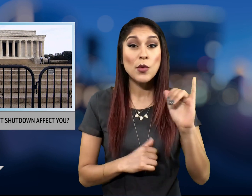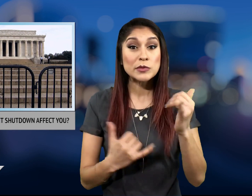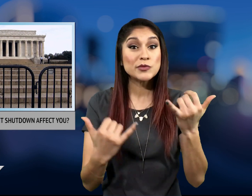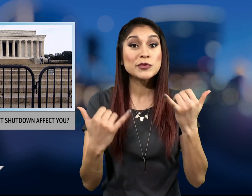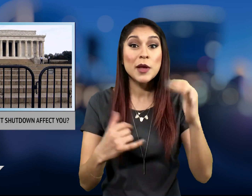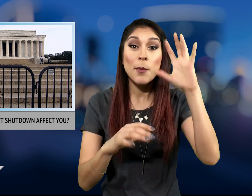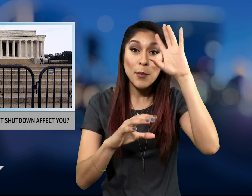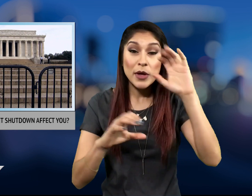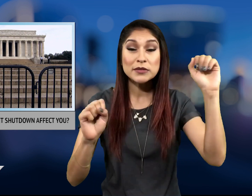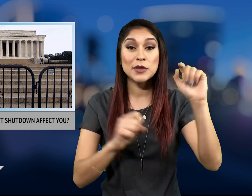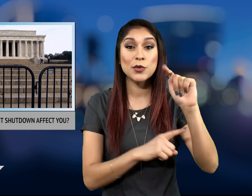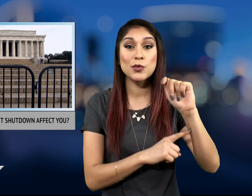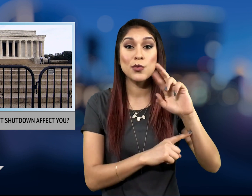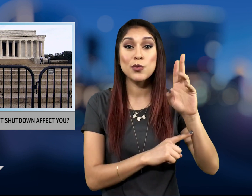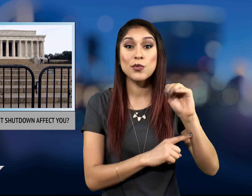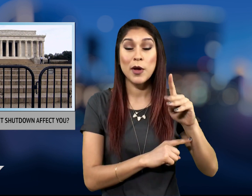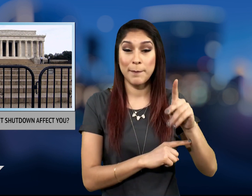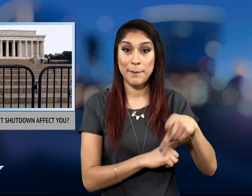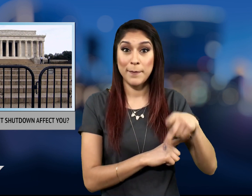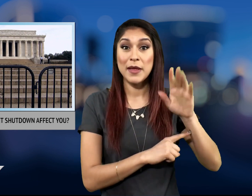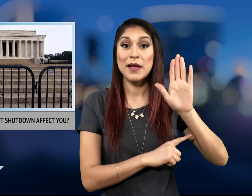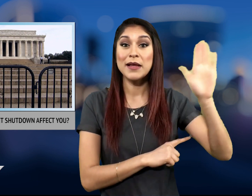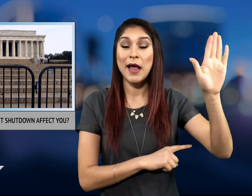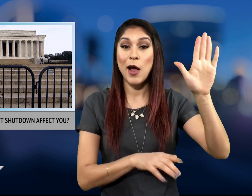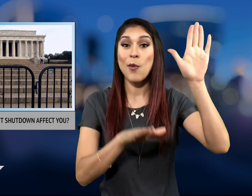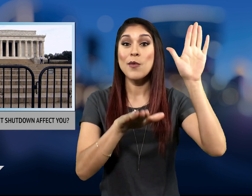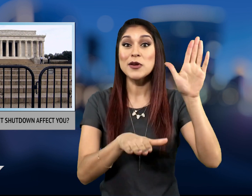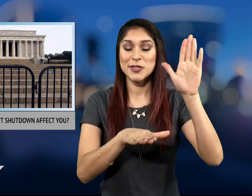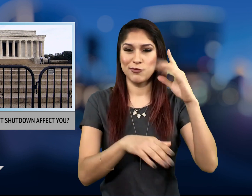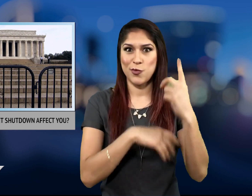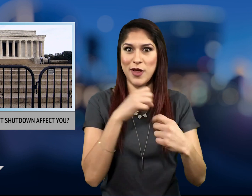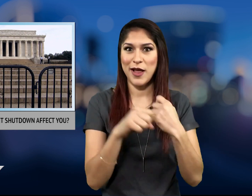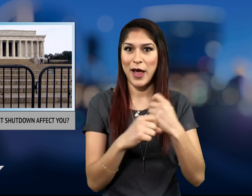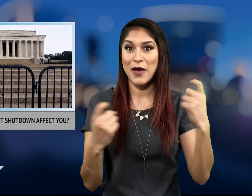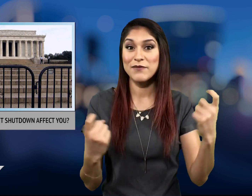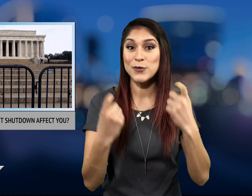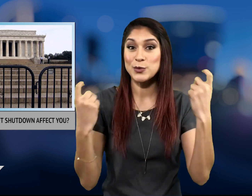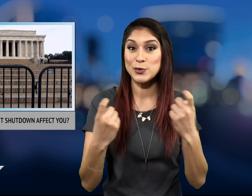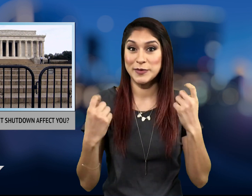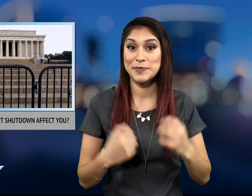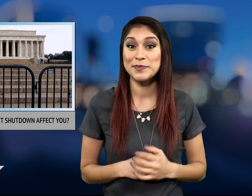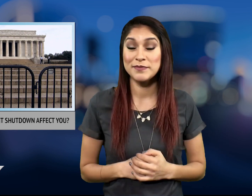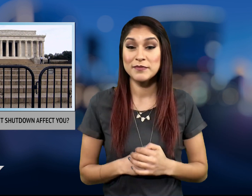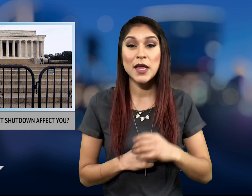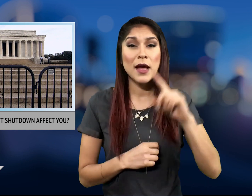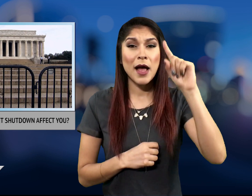And it falls on the one-year anniversary of Trump's inauguration.